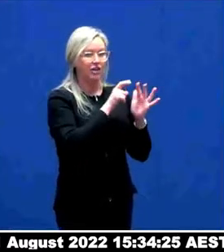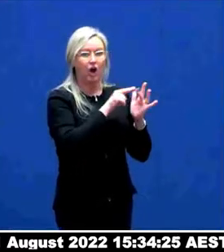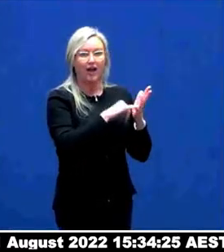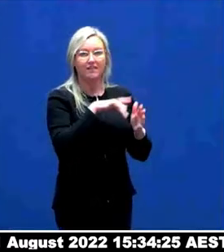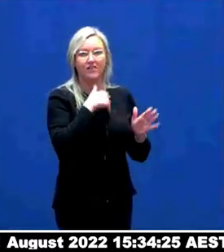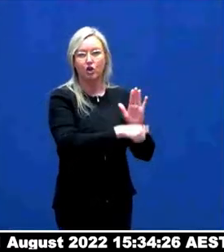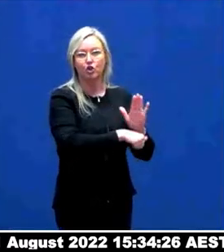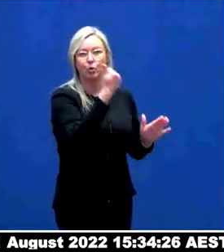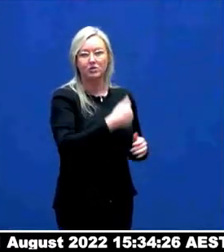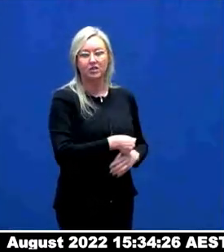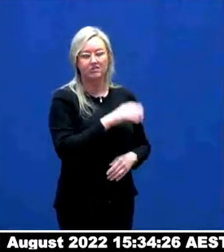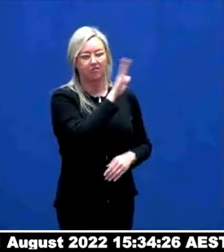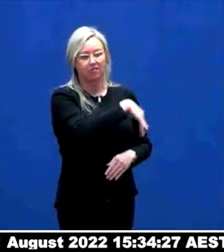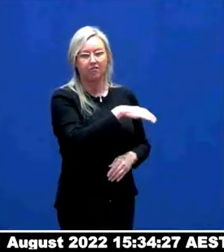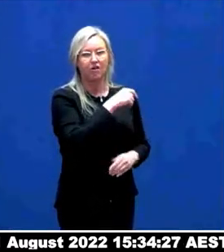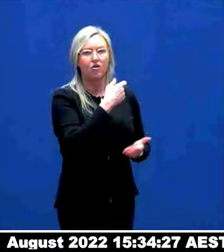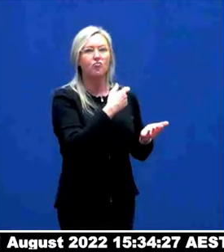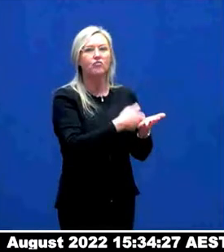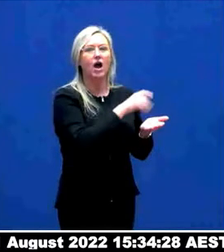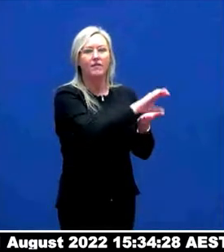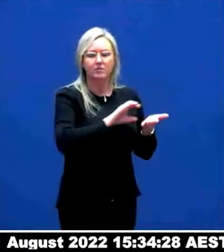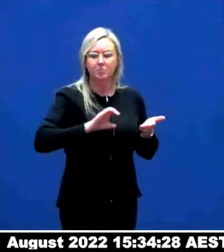And you'd be better off just giving the money directly to the people who knew how to spend